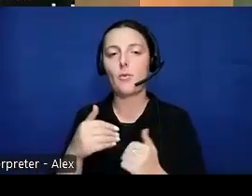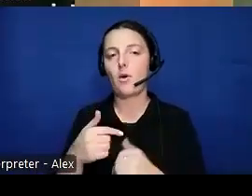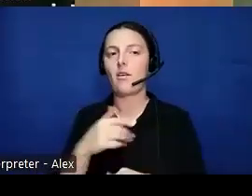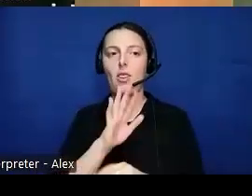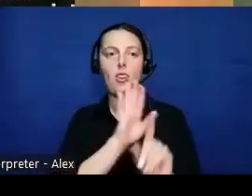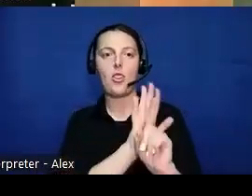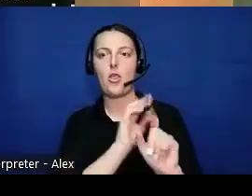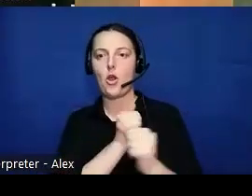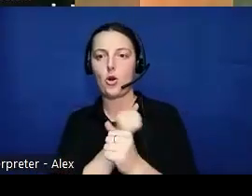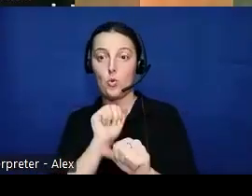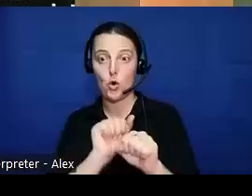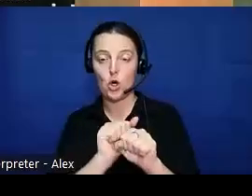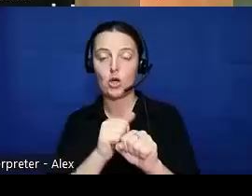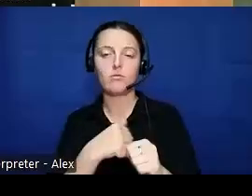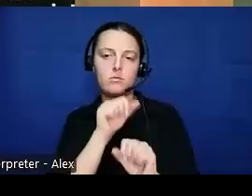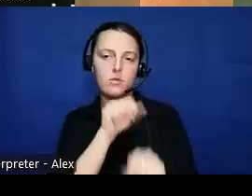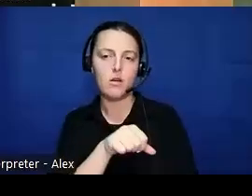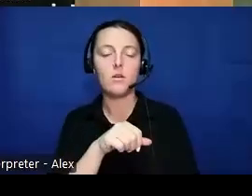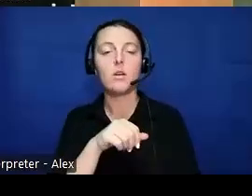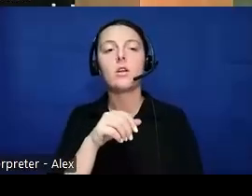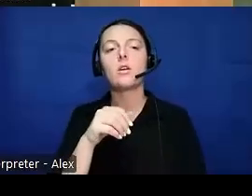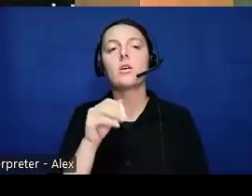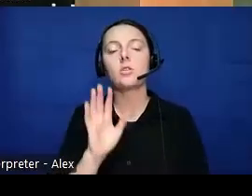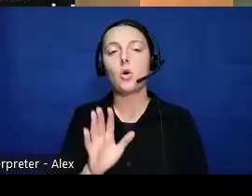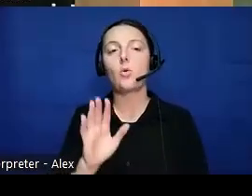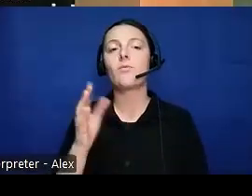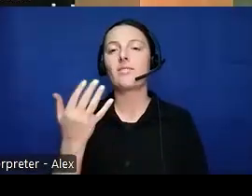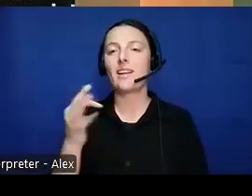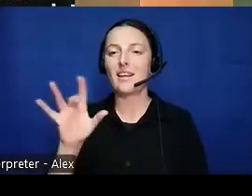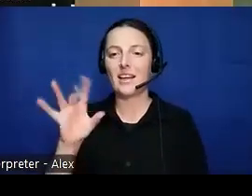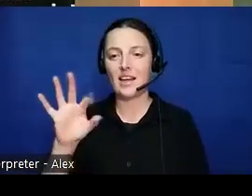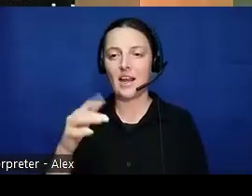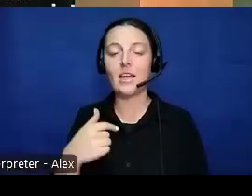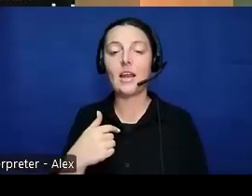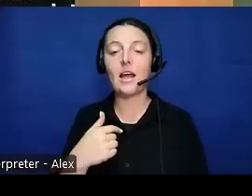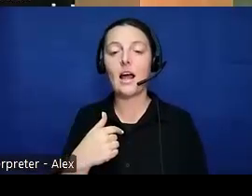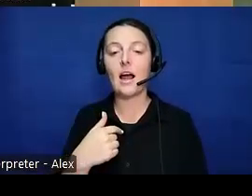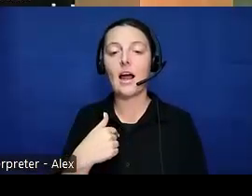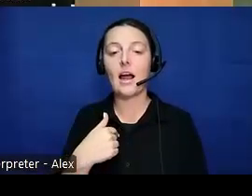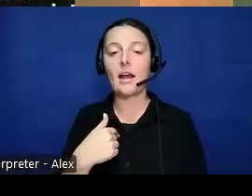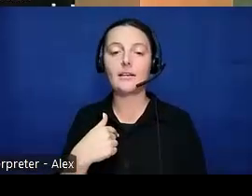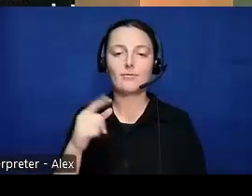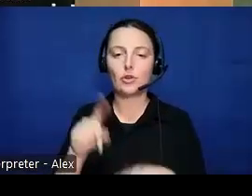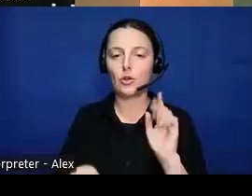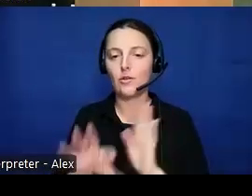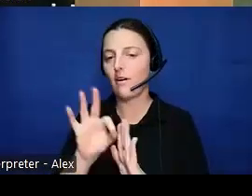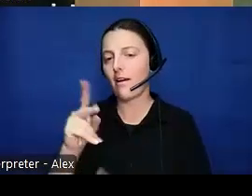for the life of me, I could not find the Kathl miner curve here, but I included the title of